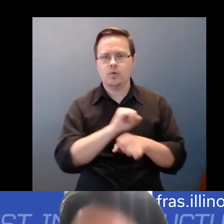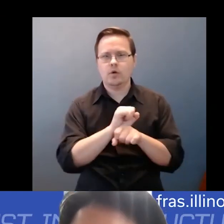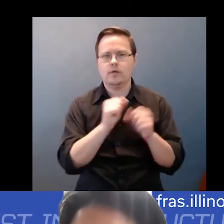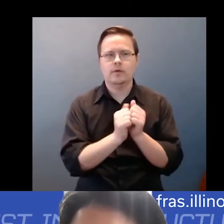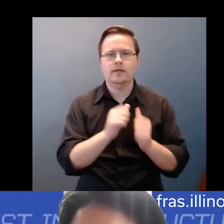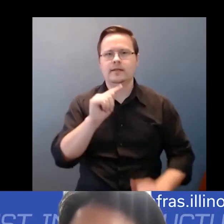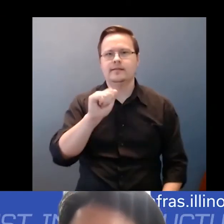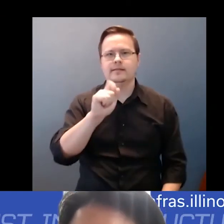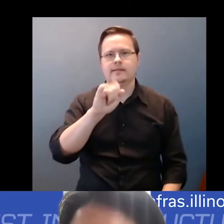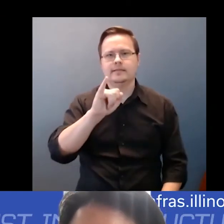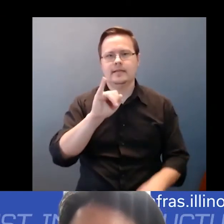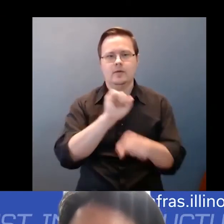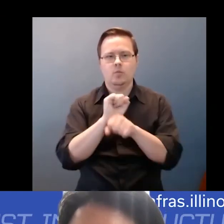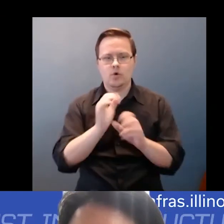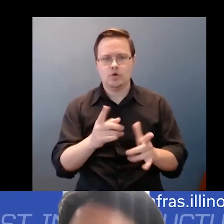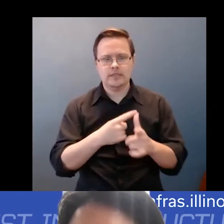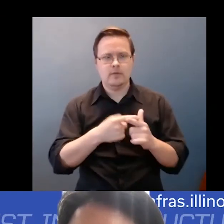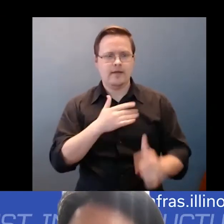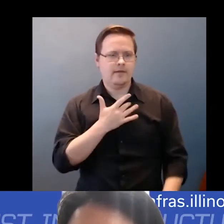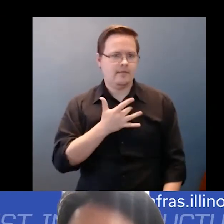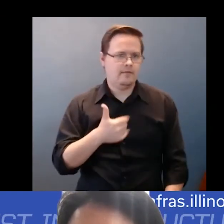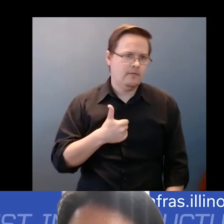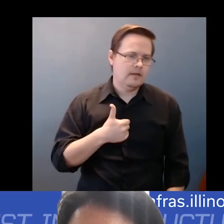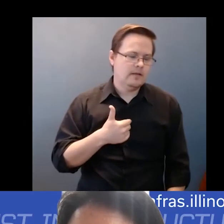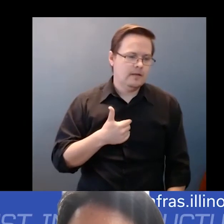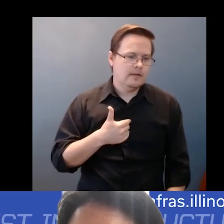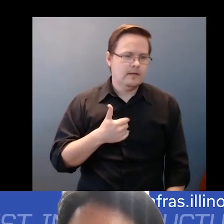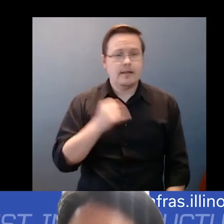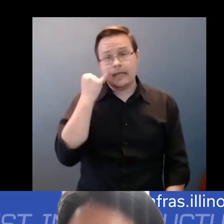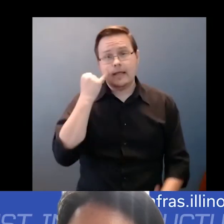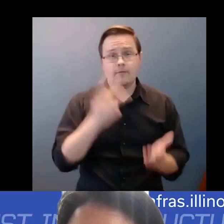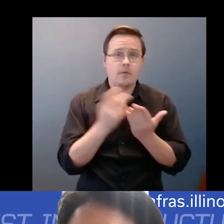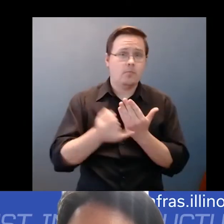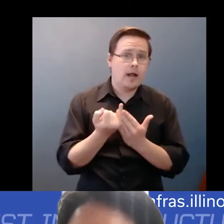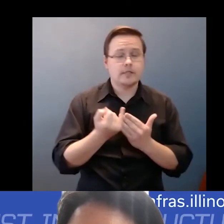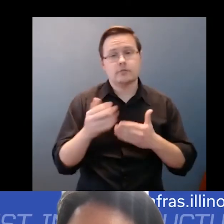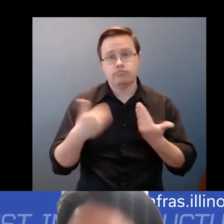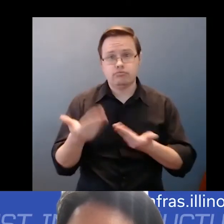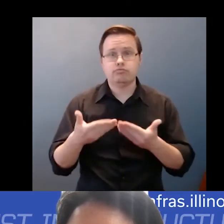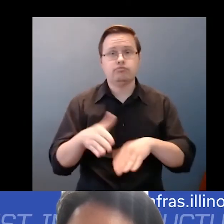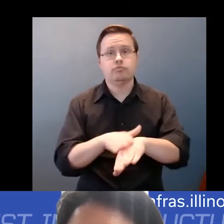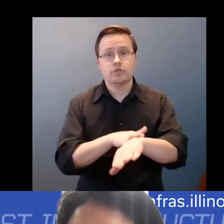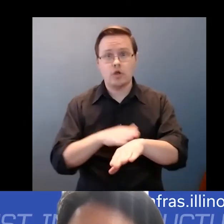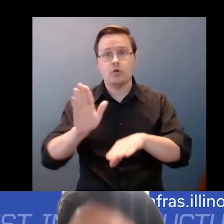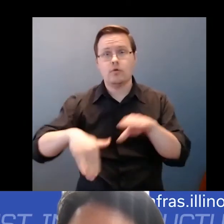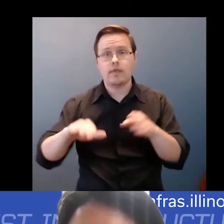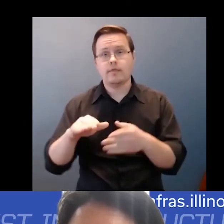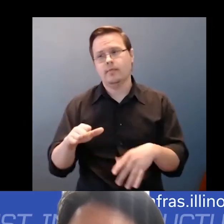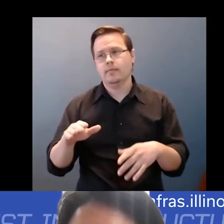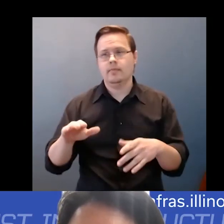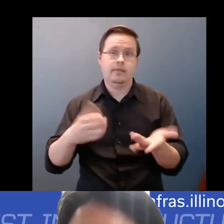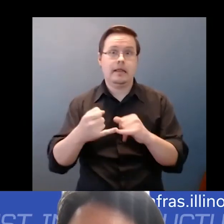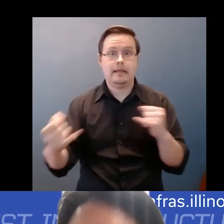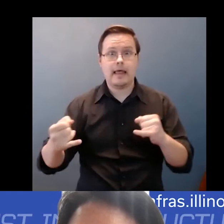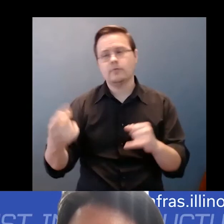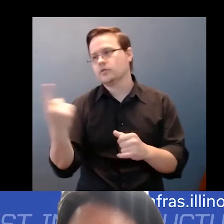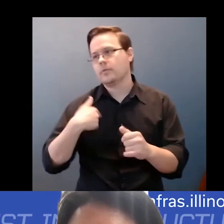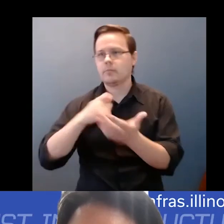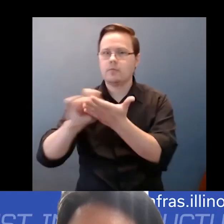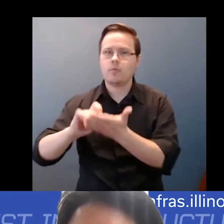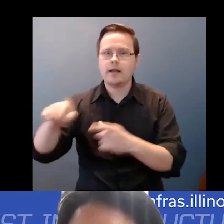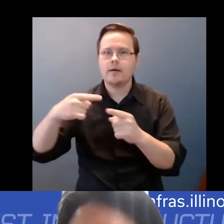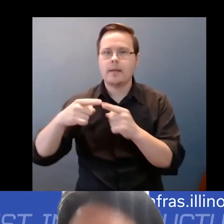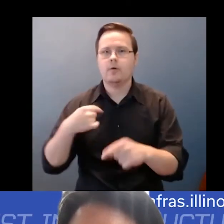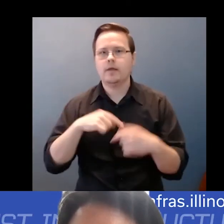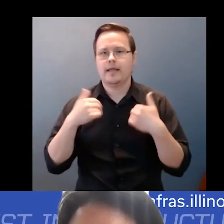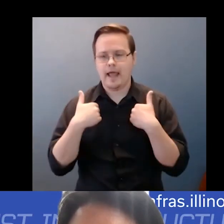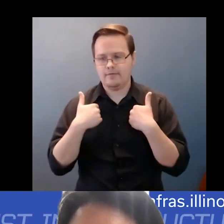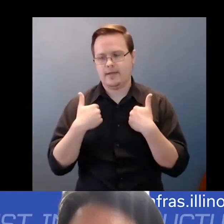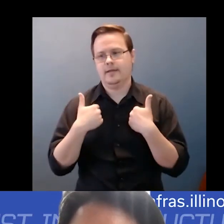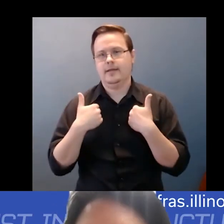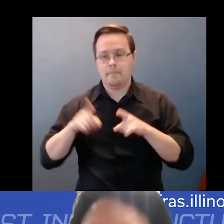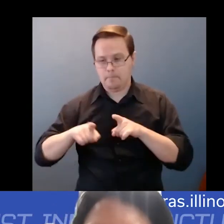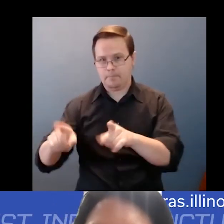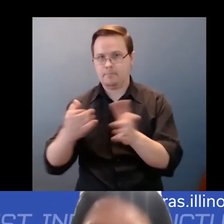like we were working with Taxi Workers and then we have a sense of like okay, if everything goes it's like the projects really going slower than the chi deadline like here's a little thing that we can write about like we kind of developed these like parallel